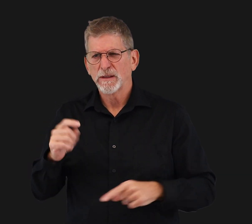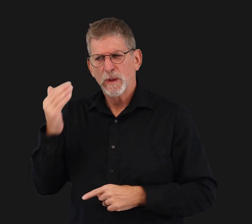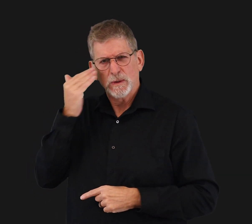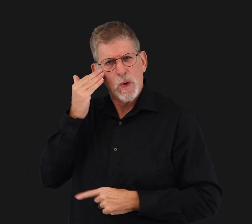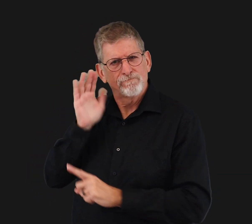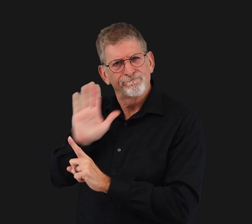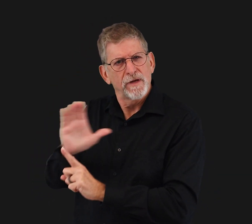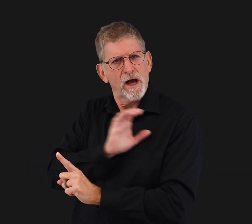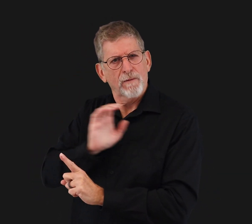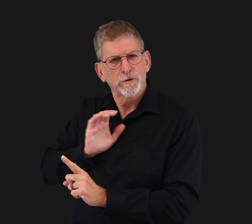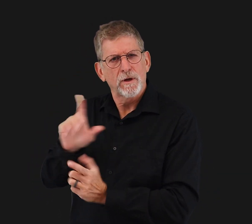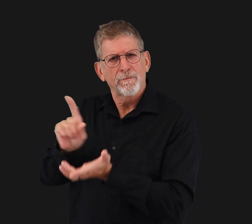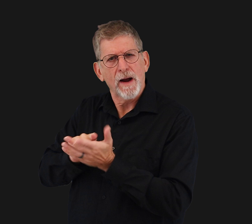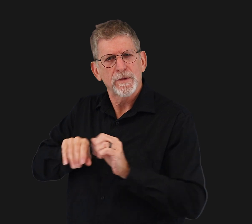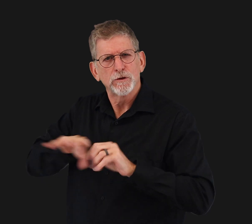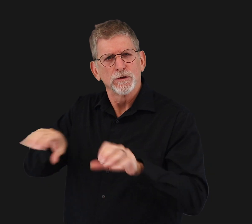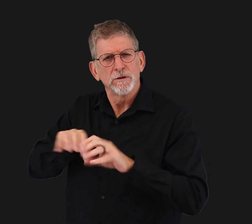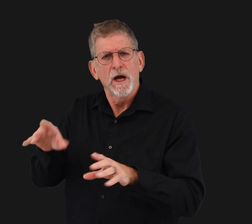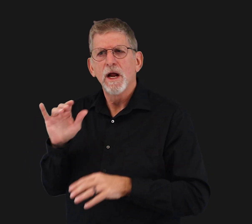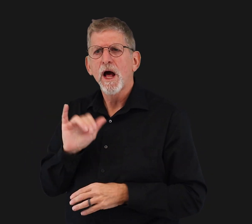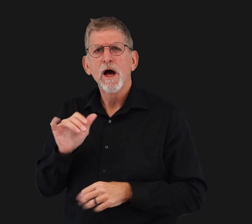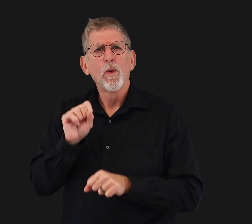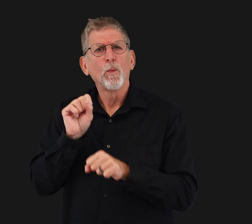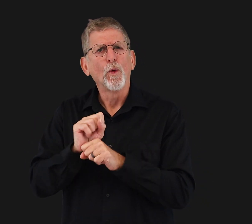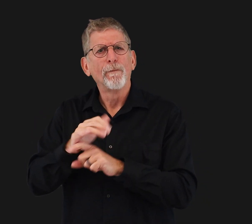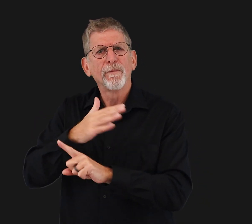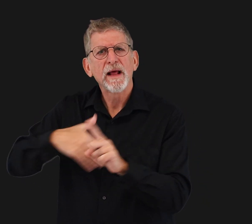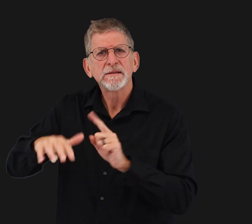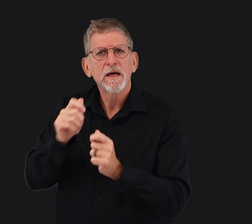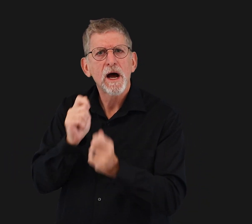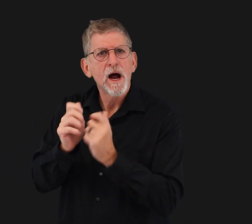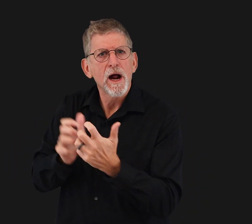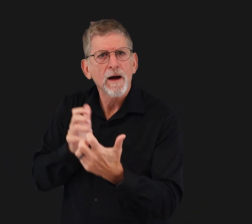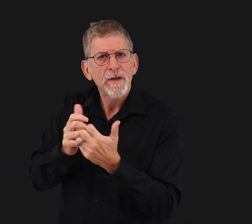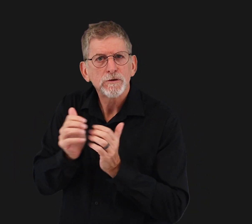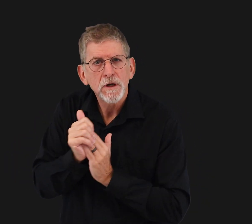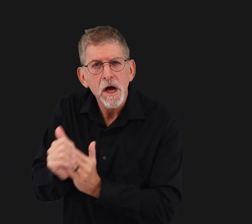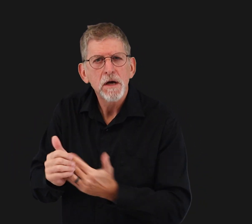know about Commission’s publications like the Workplace Accommodation Guide,